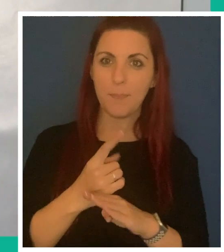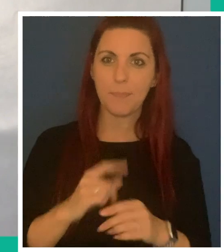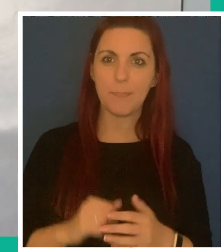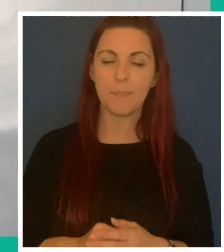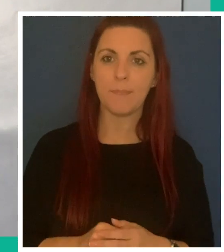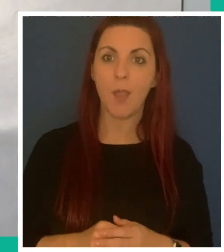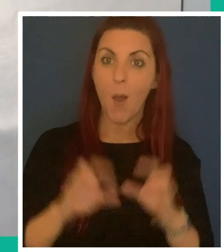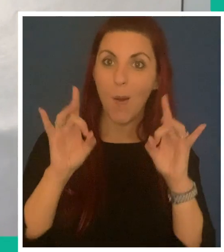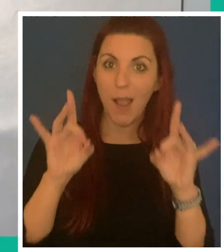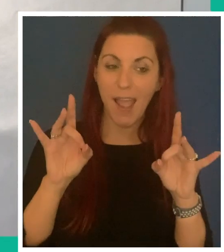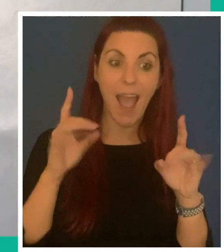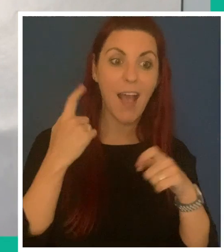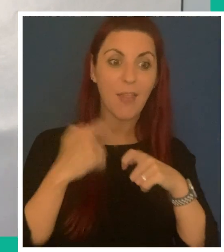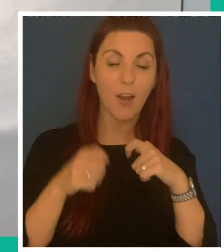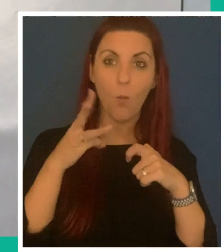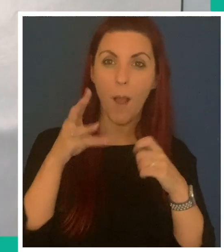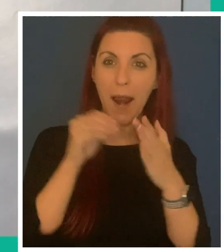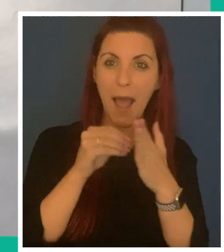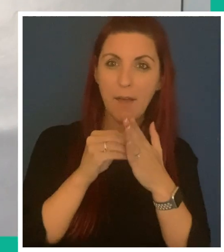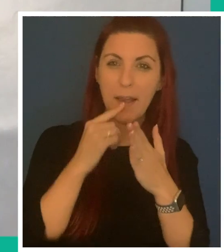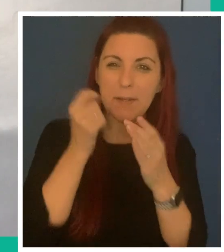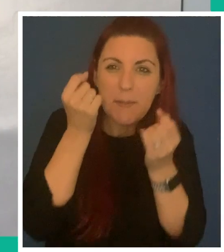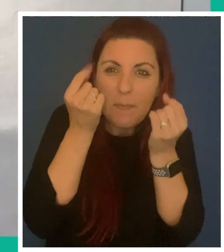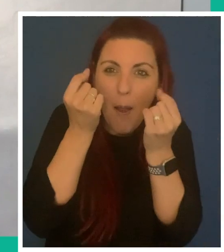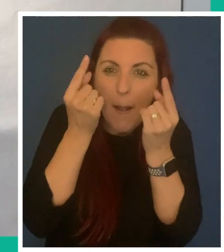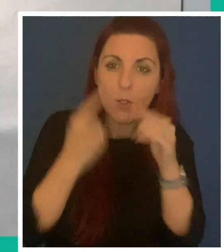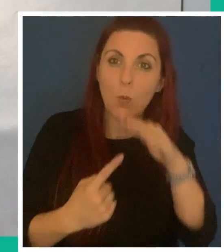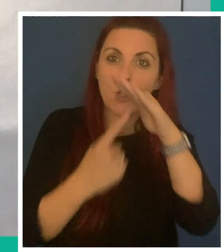And then we'll do the little sparkle so up the top right-hand corner of each of